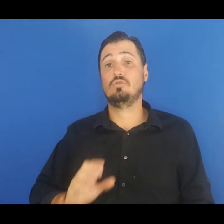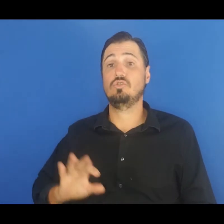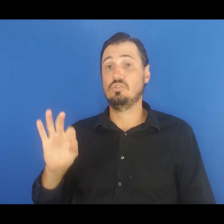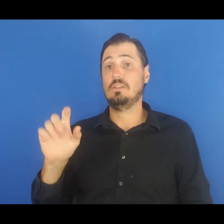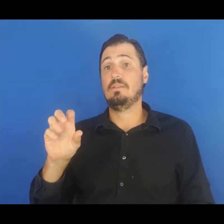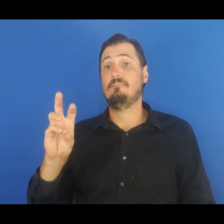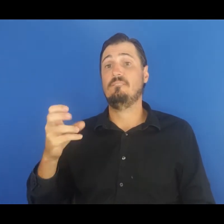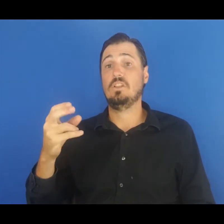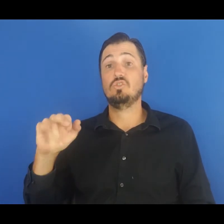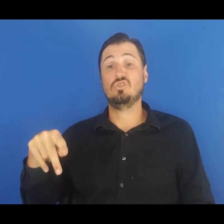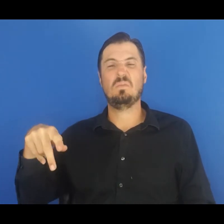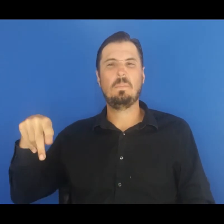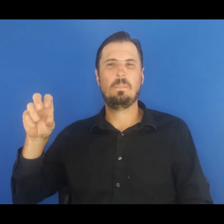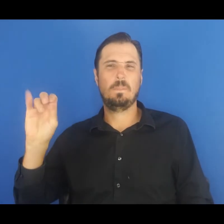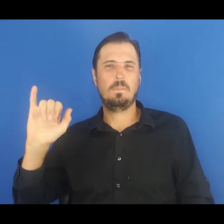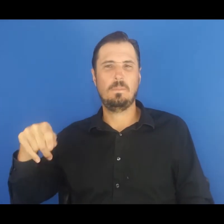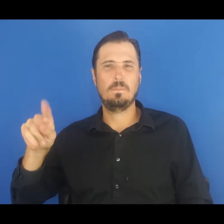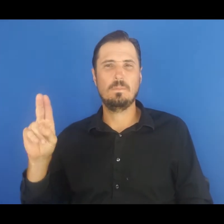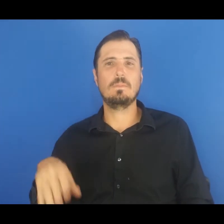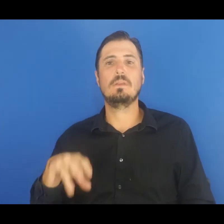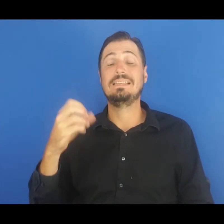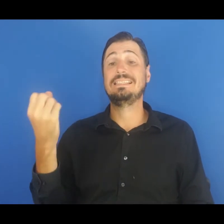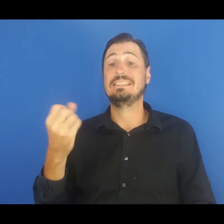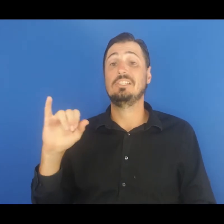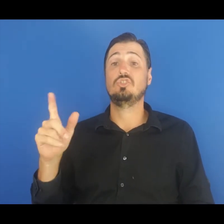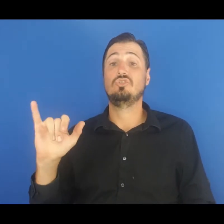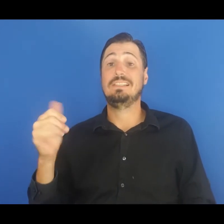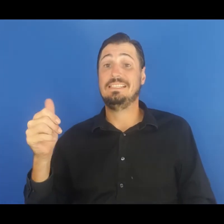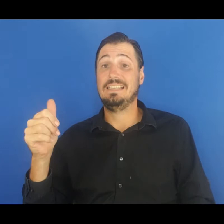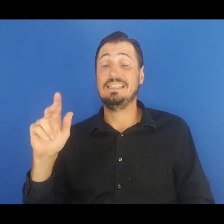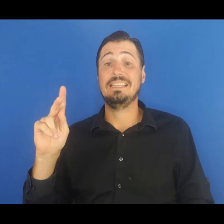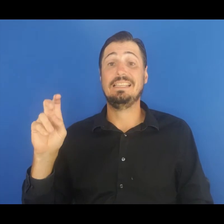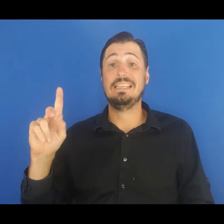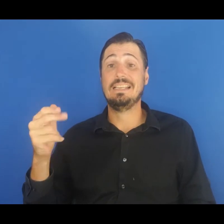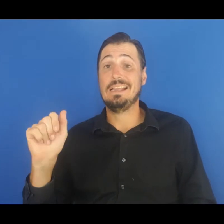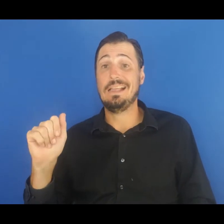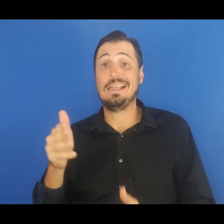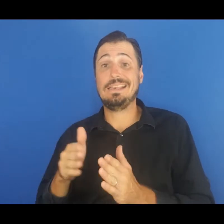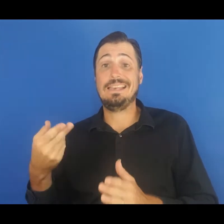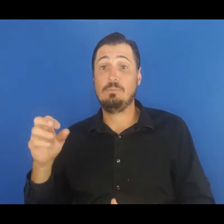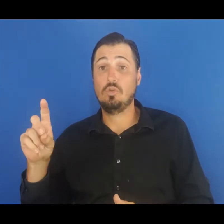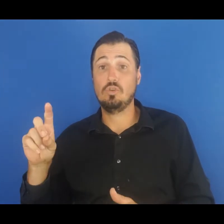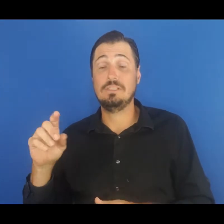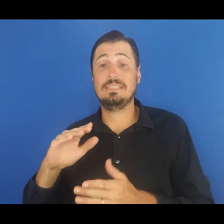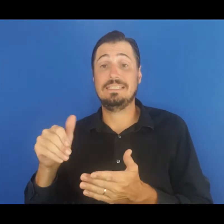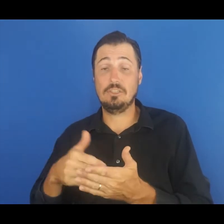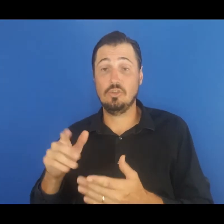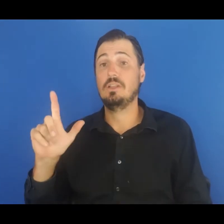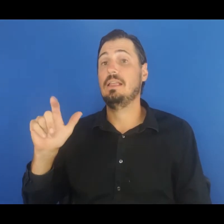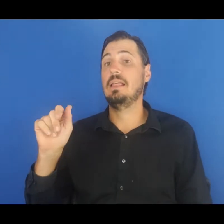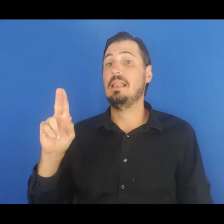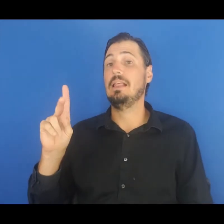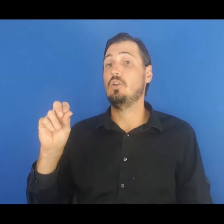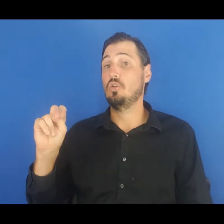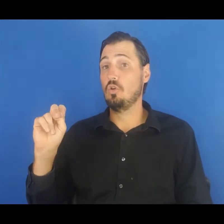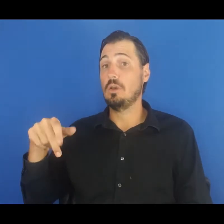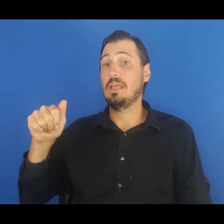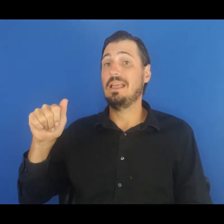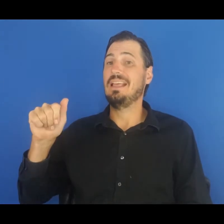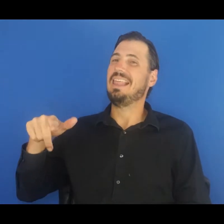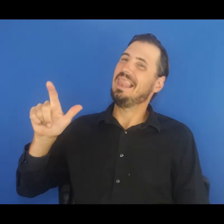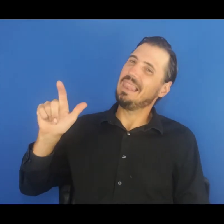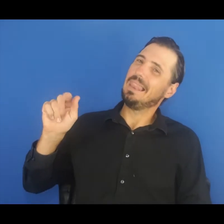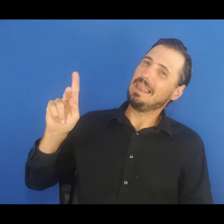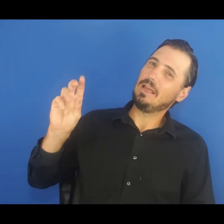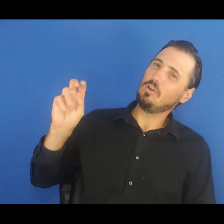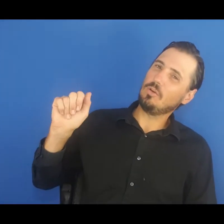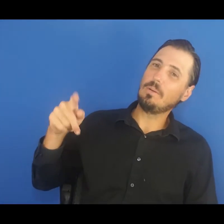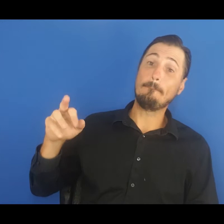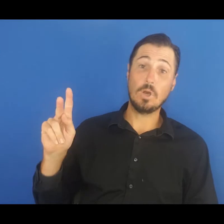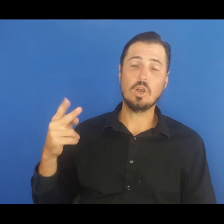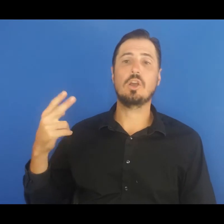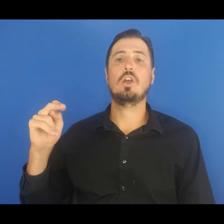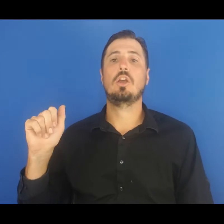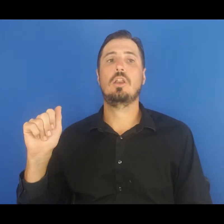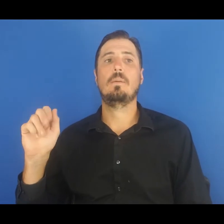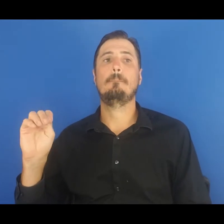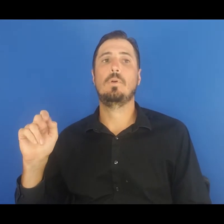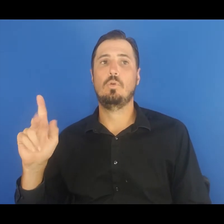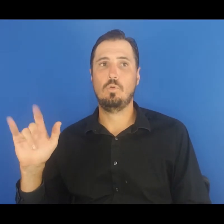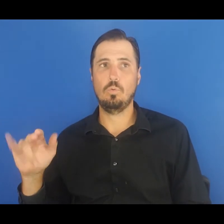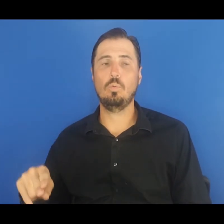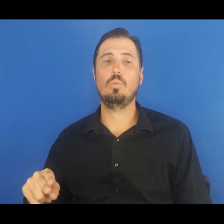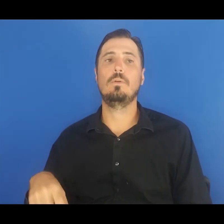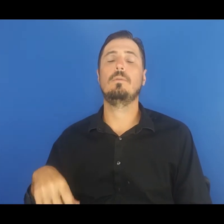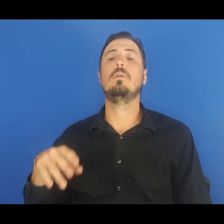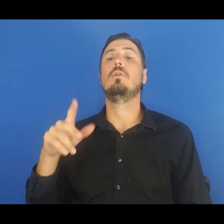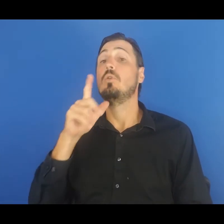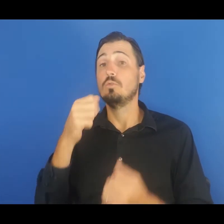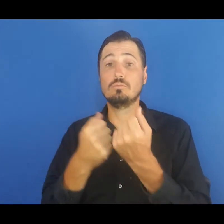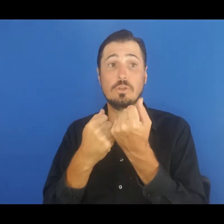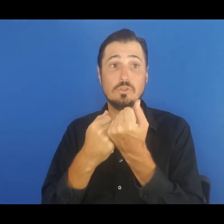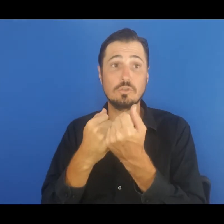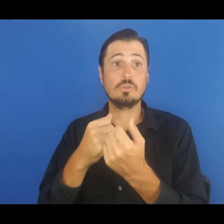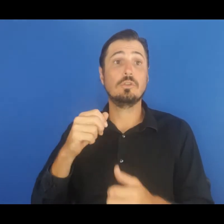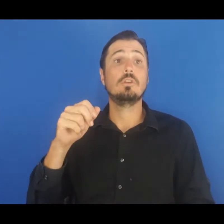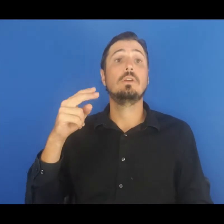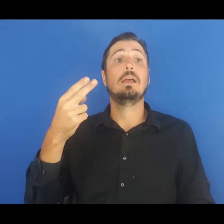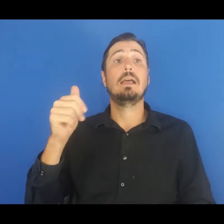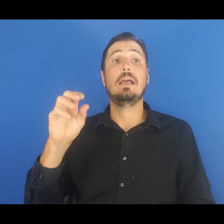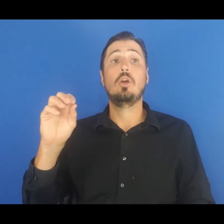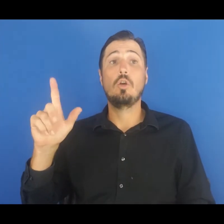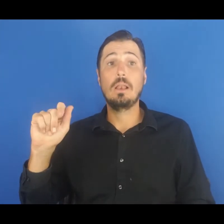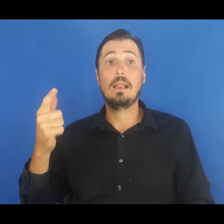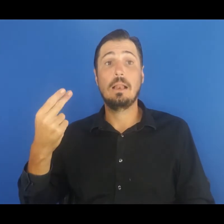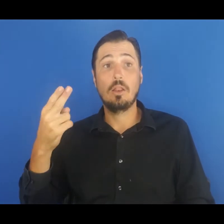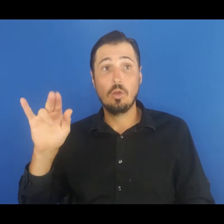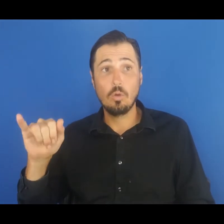Po’ipu, Saturday July 10 at Kekaha Neighborhood Center and Laukona Park in Hanama’ulu. The pop-up clinics are sponsored by Ho`ola Lahui Community Health Clinic, in partnership with